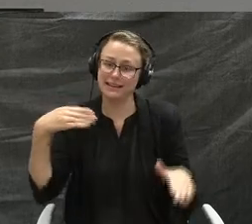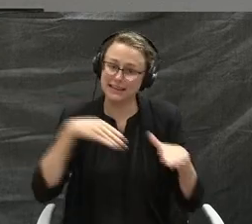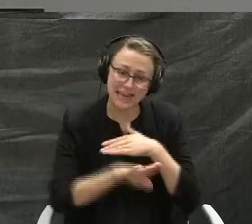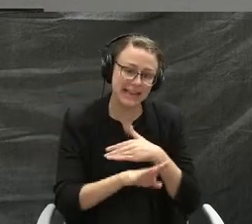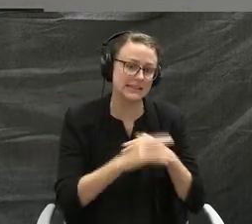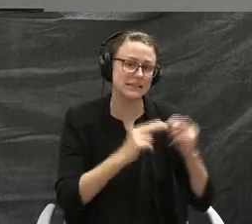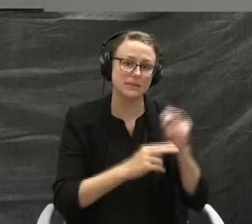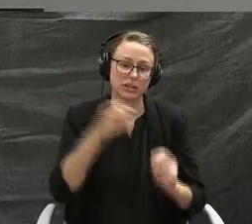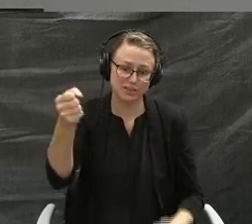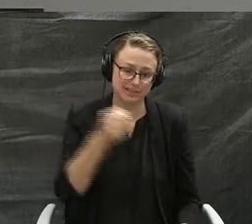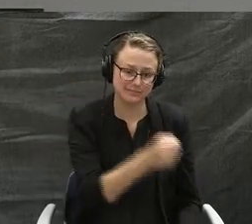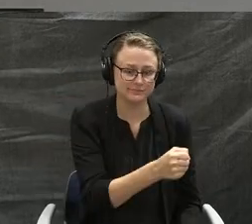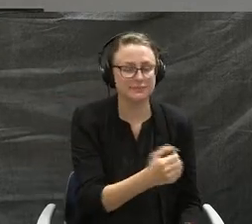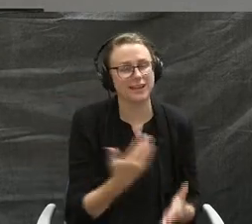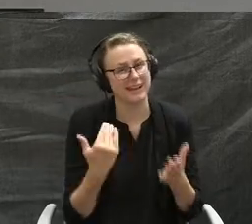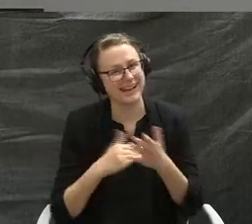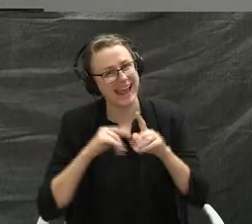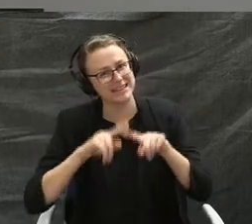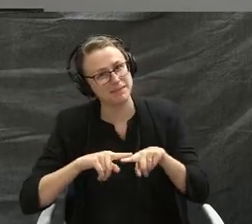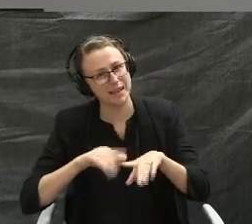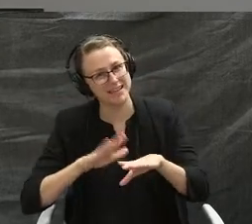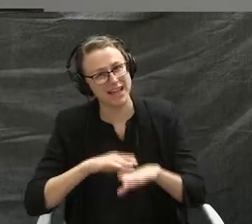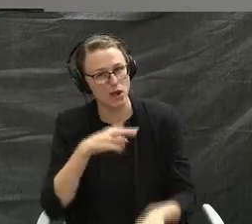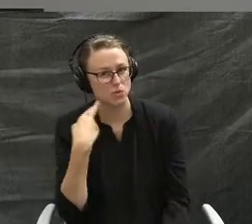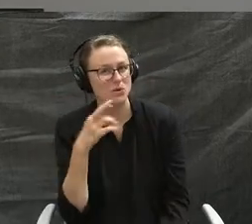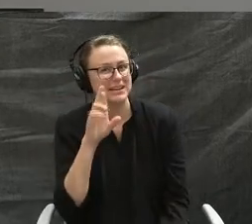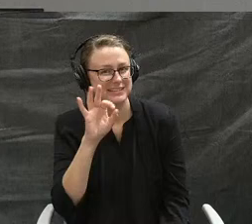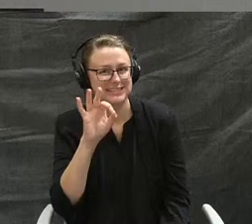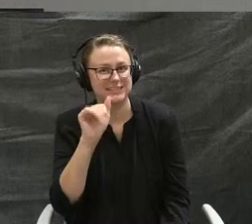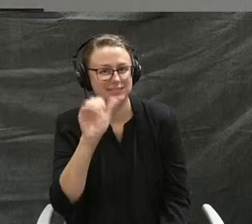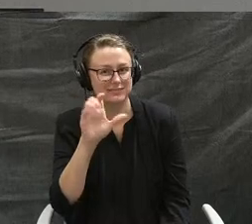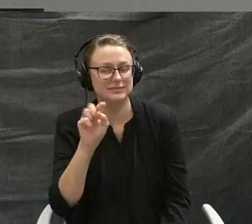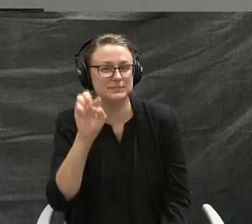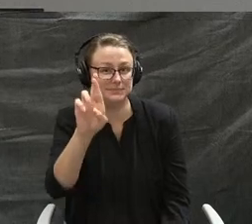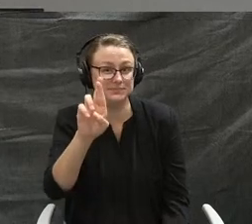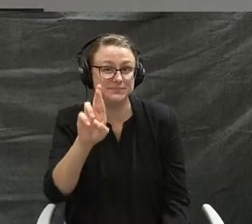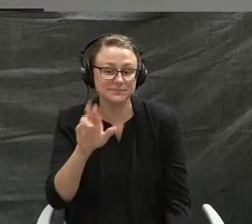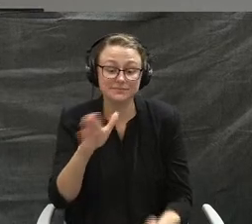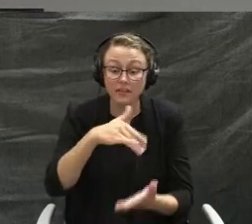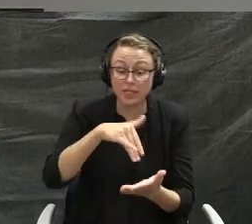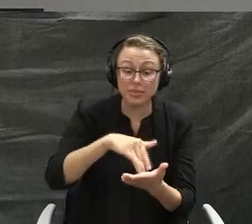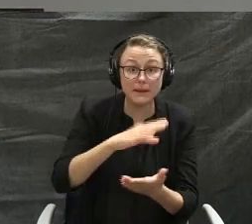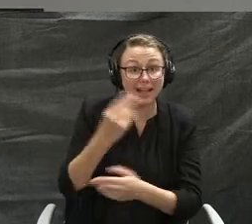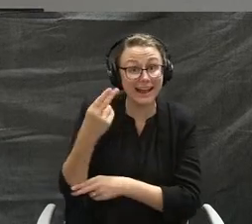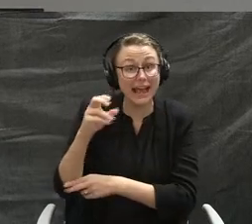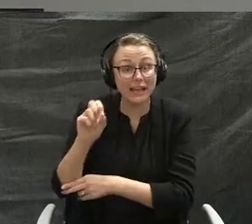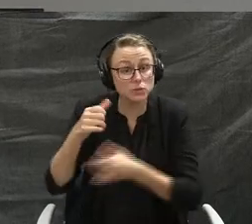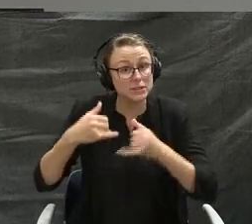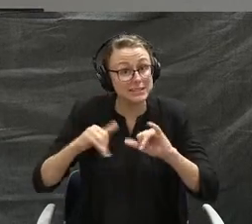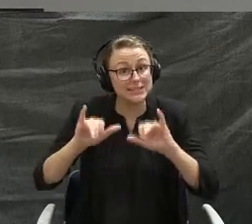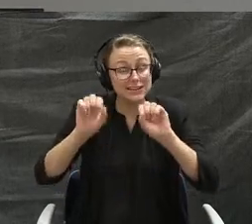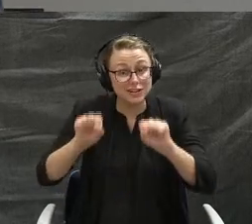because again, the middle and the high school could have 50% capacity still. And again you bring in those kids that you